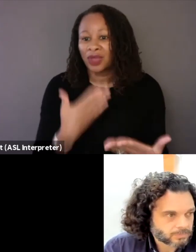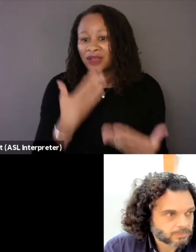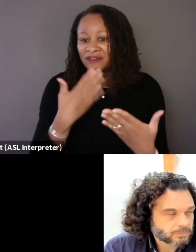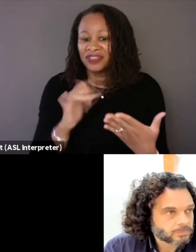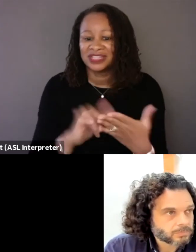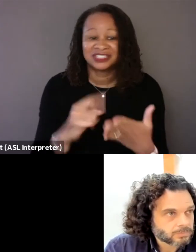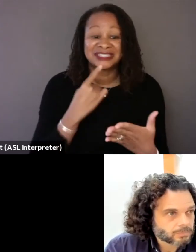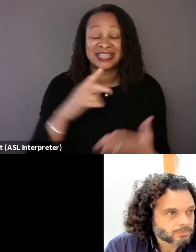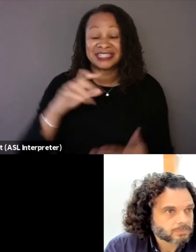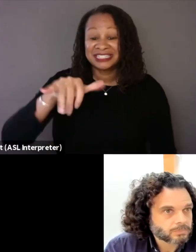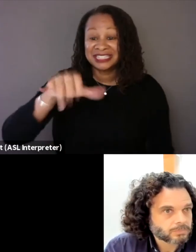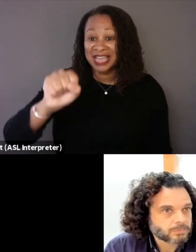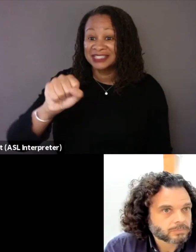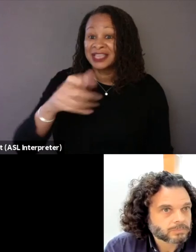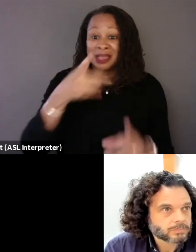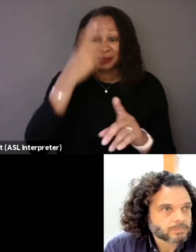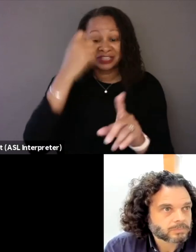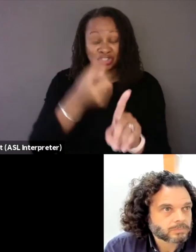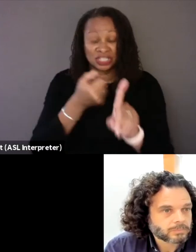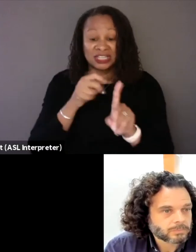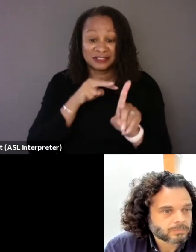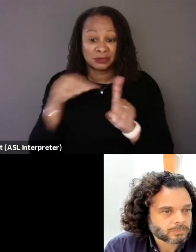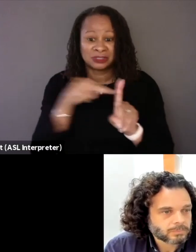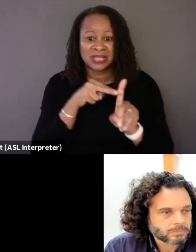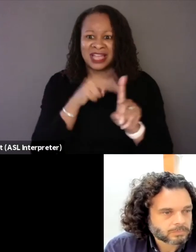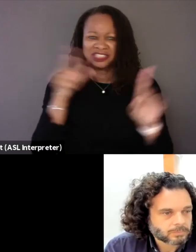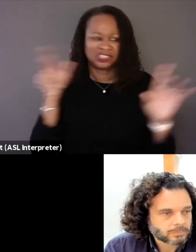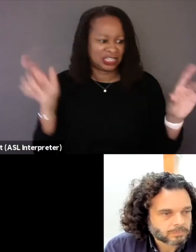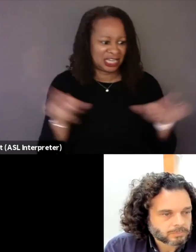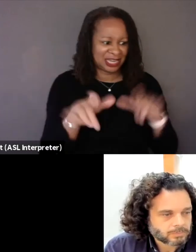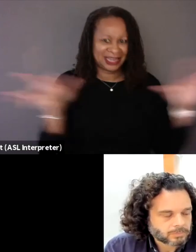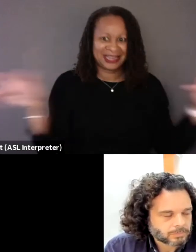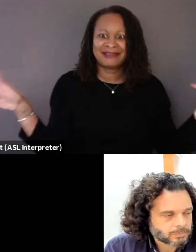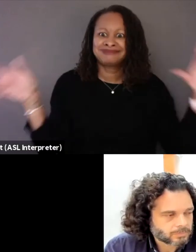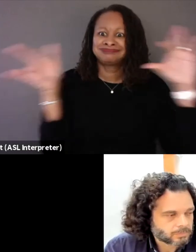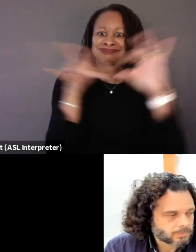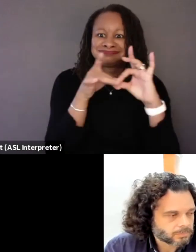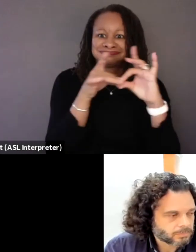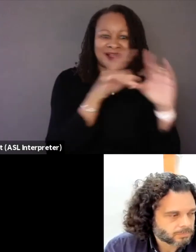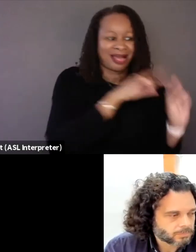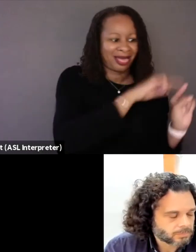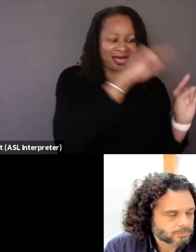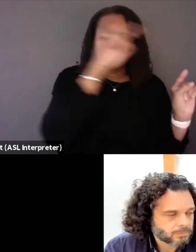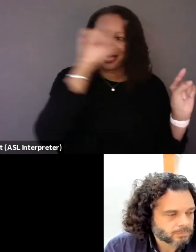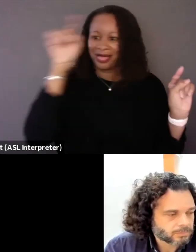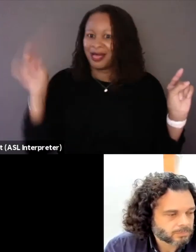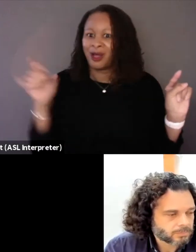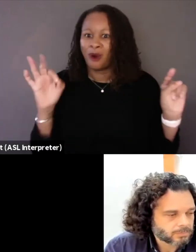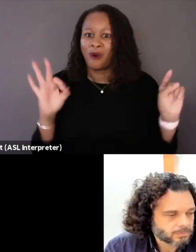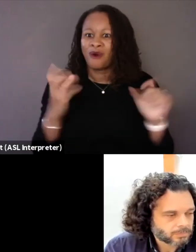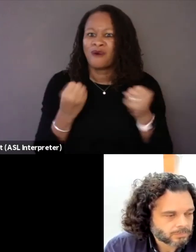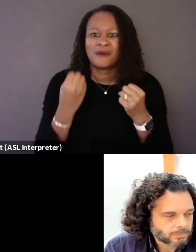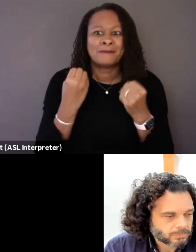because she gives a perspective and she ties, she creates a story arc over decades of time and you're like, oh, I get it.